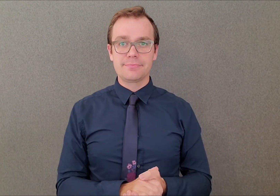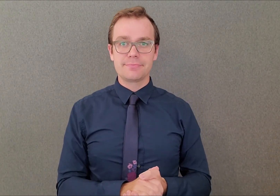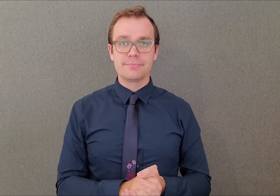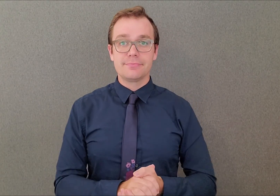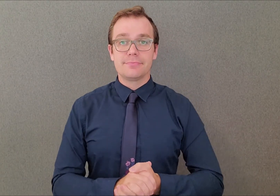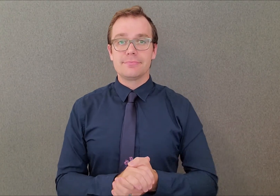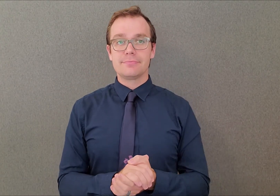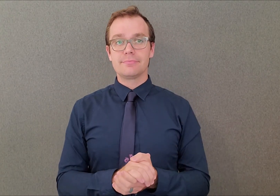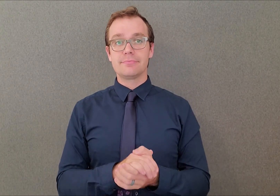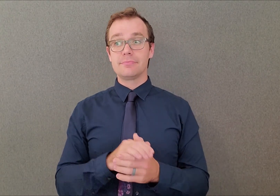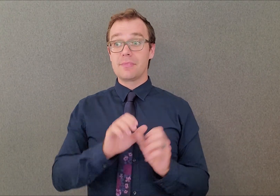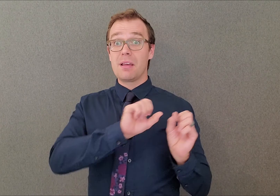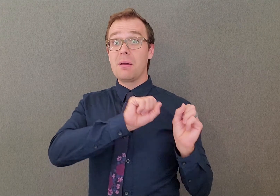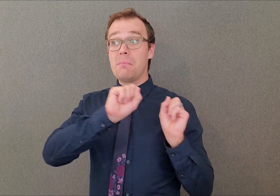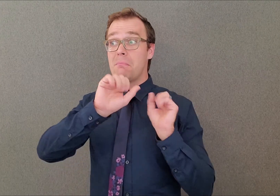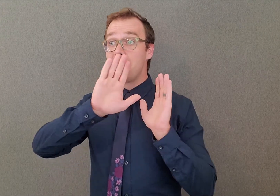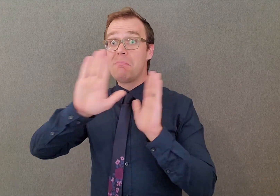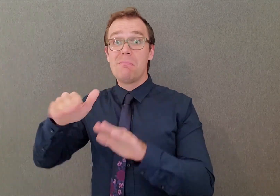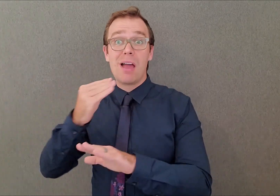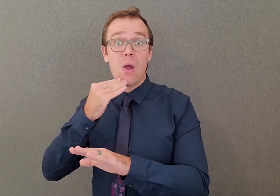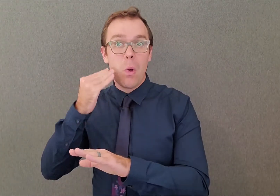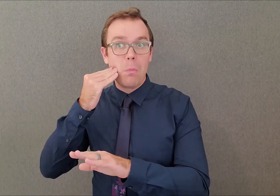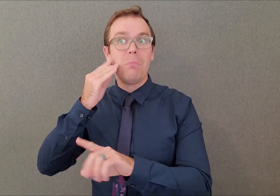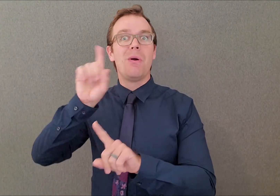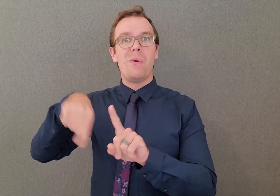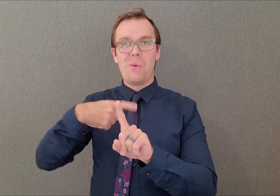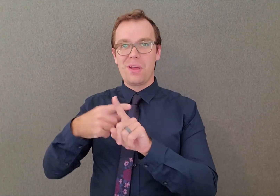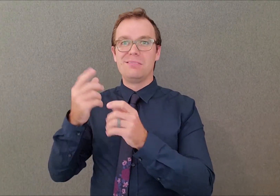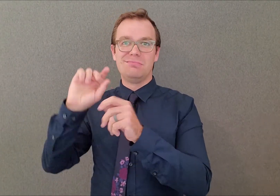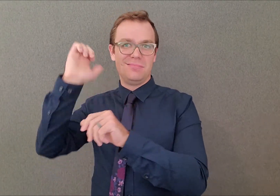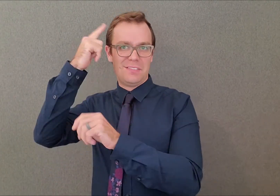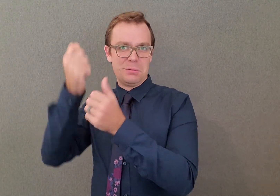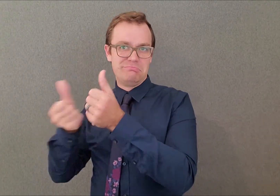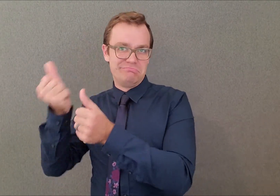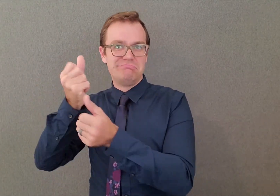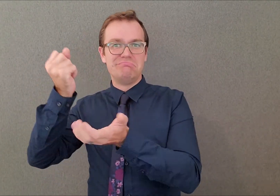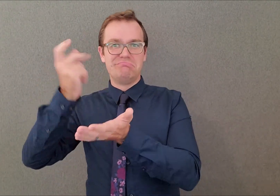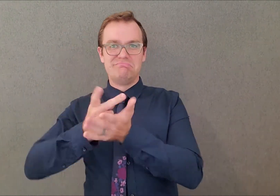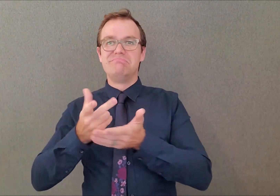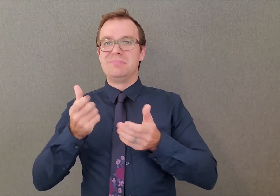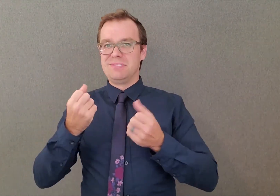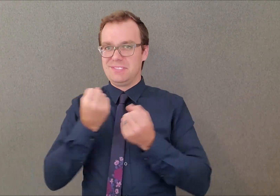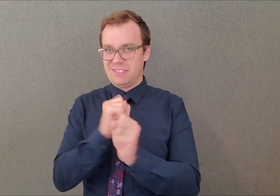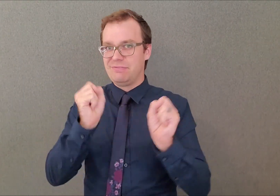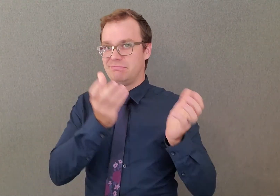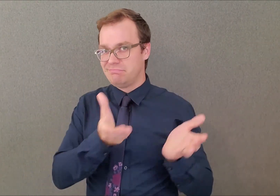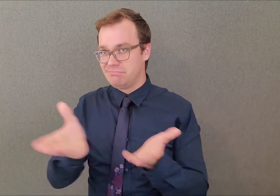Return home only when authorities say it is safe. Open windows and vents